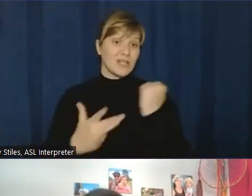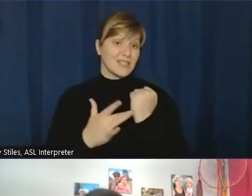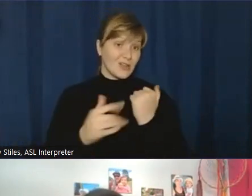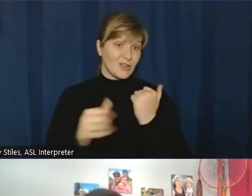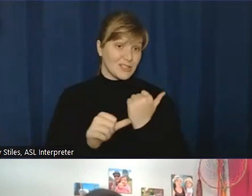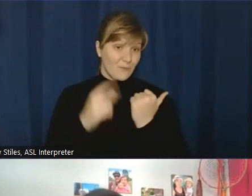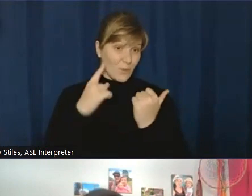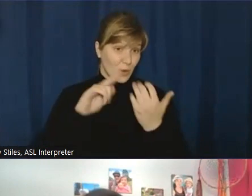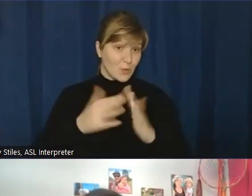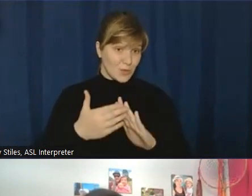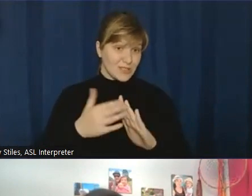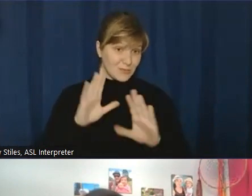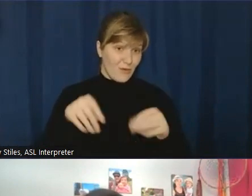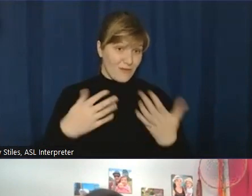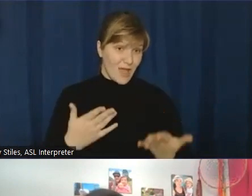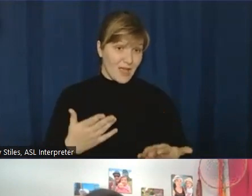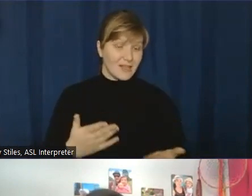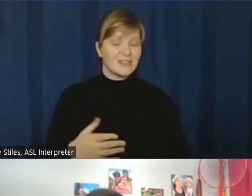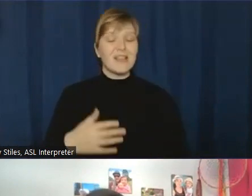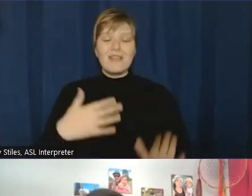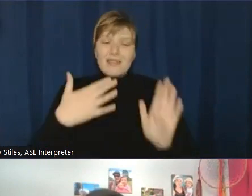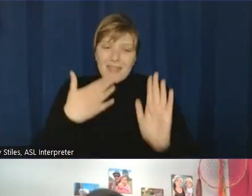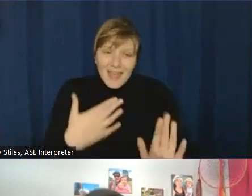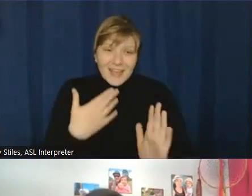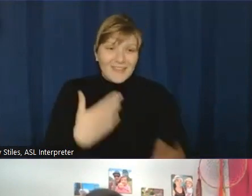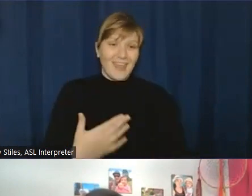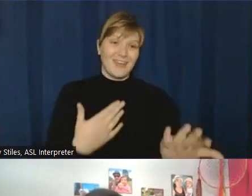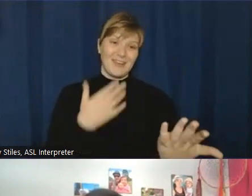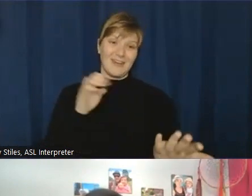to say Estella, thank you for thinking outside of the box, encouraging those partnerships, and if